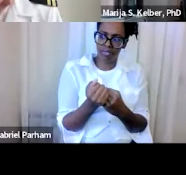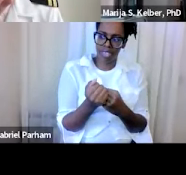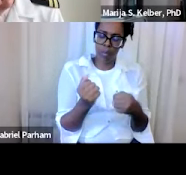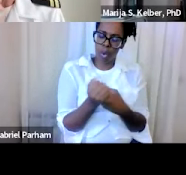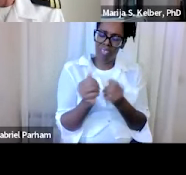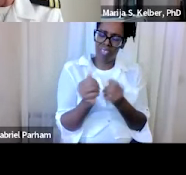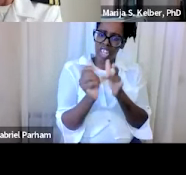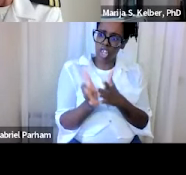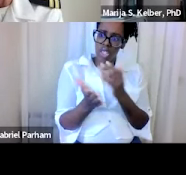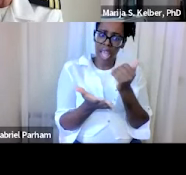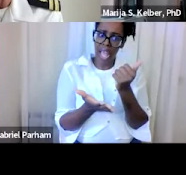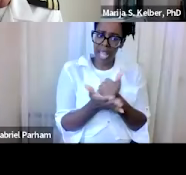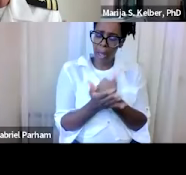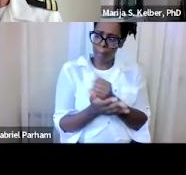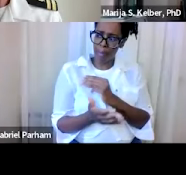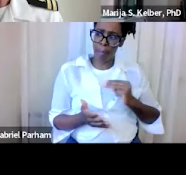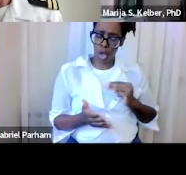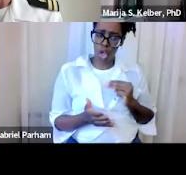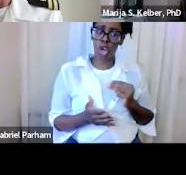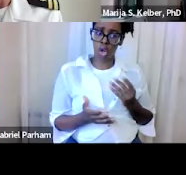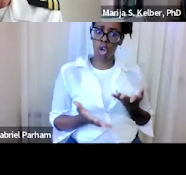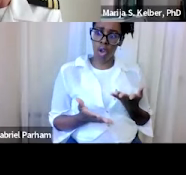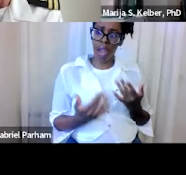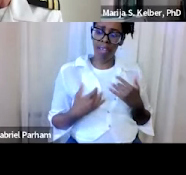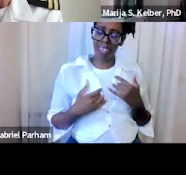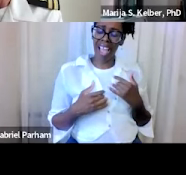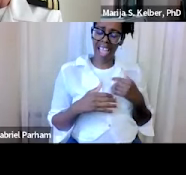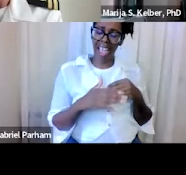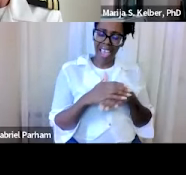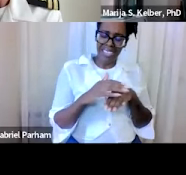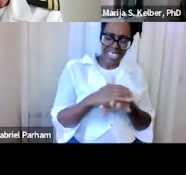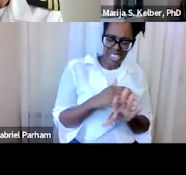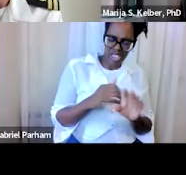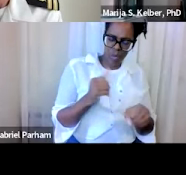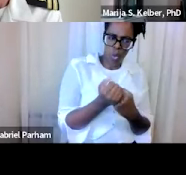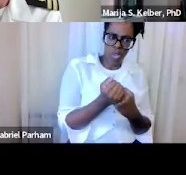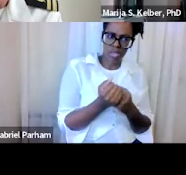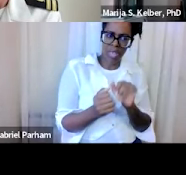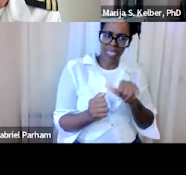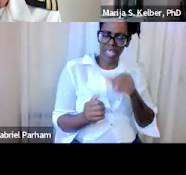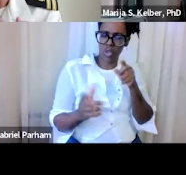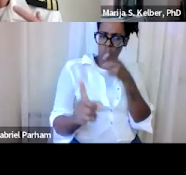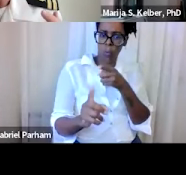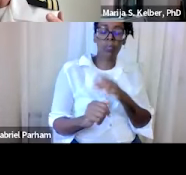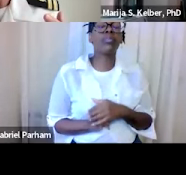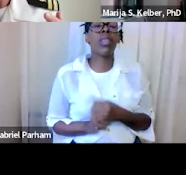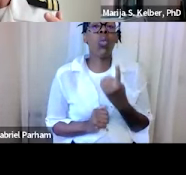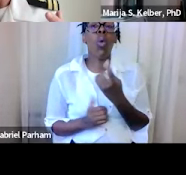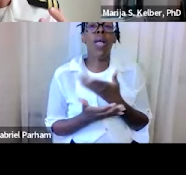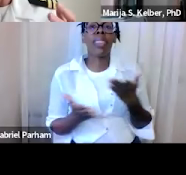to help their service members gain access to those supports as necessary. One of the things that came up